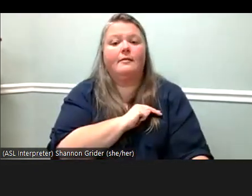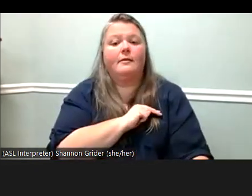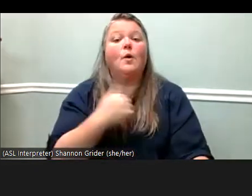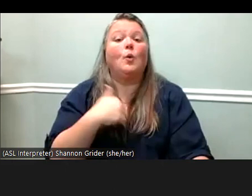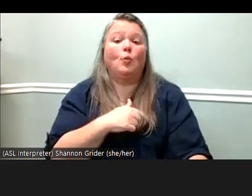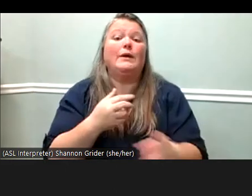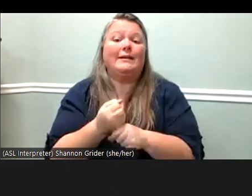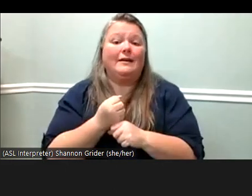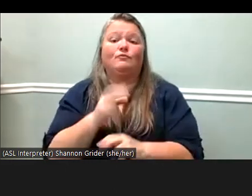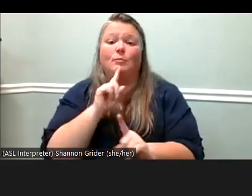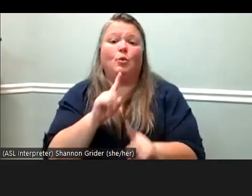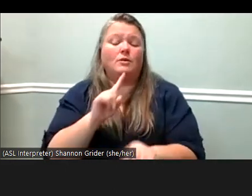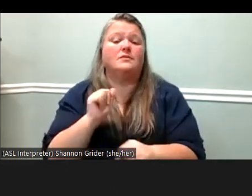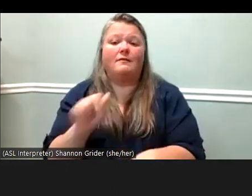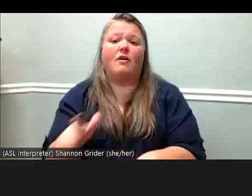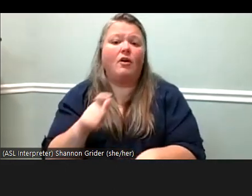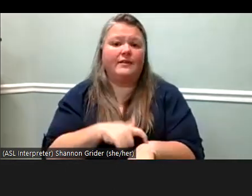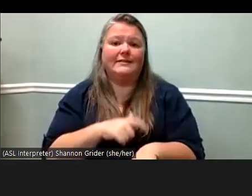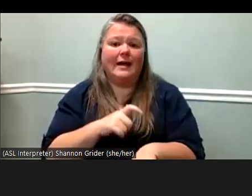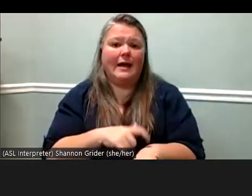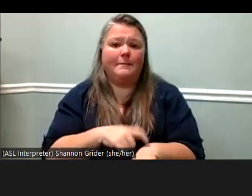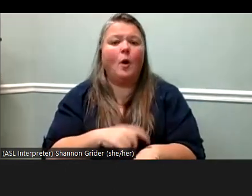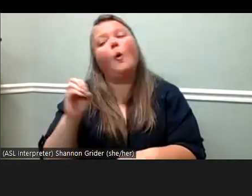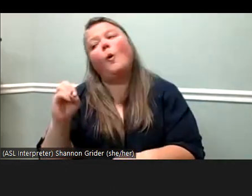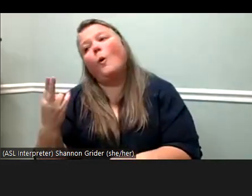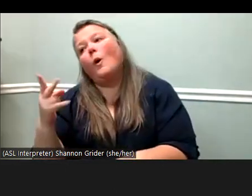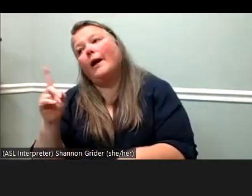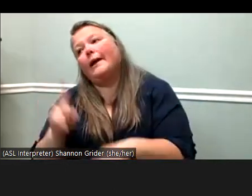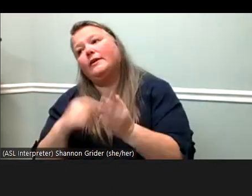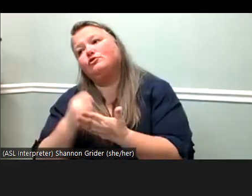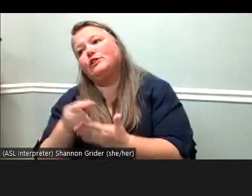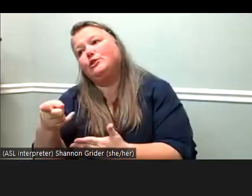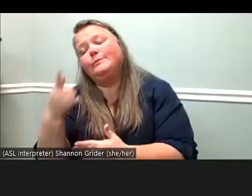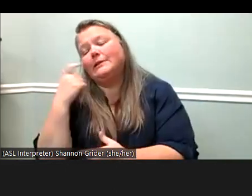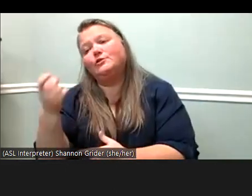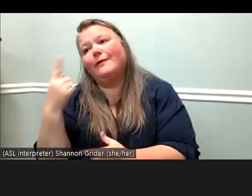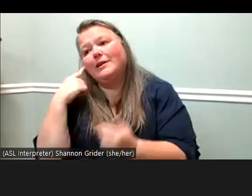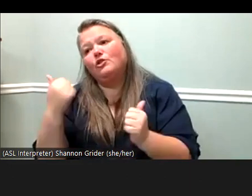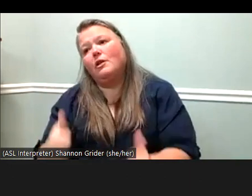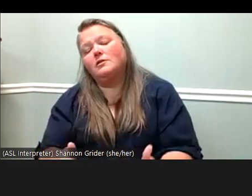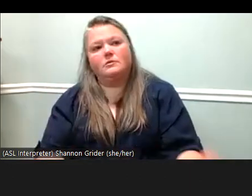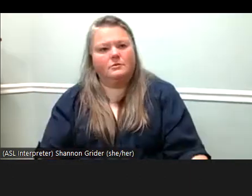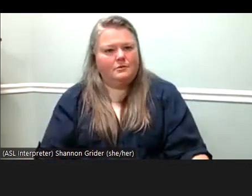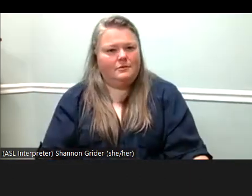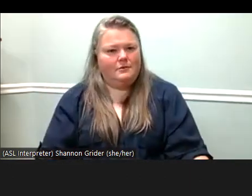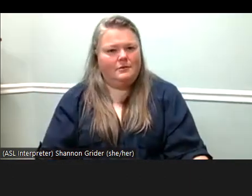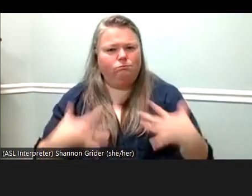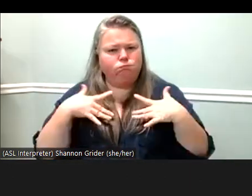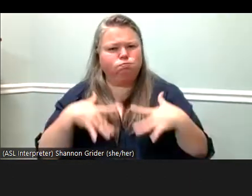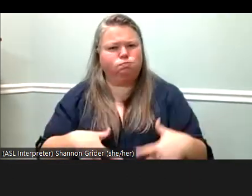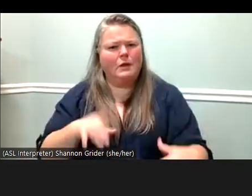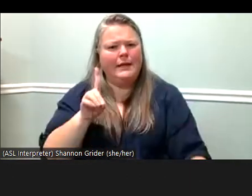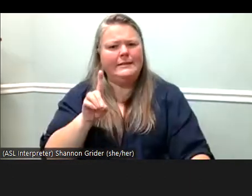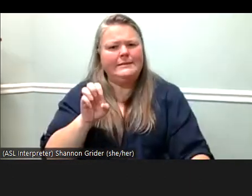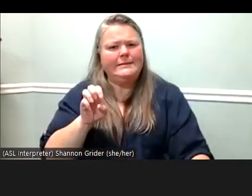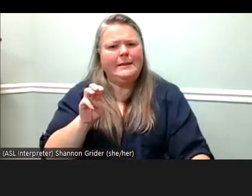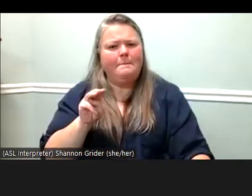HAVE ANY OF YOU SEEN THAT? KNOWLEDGE.